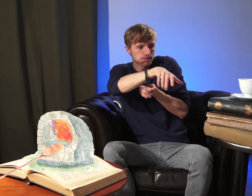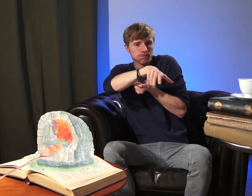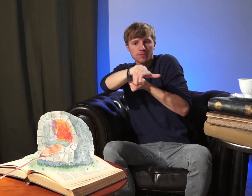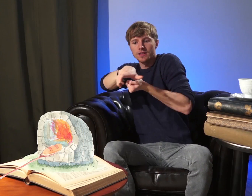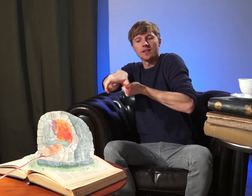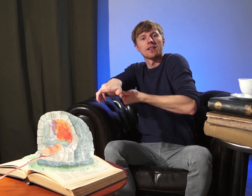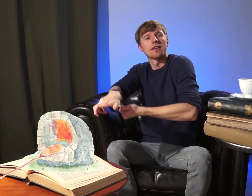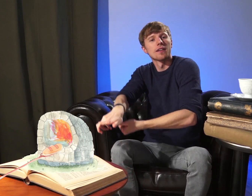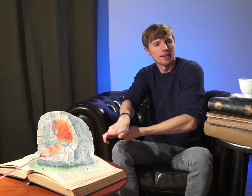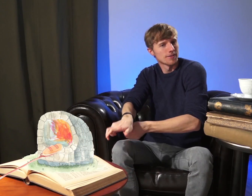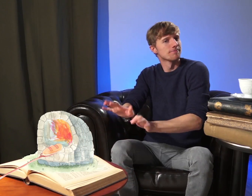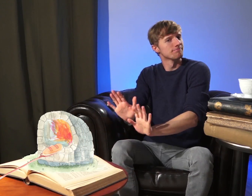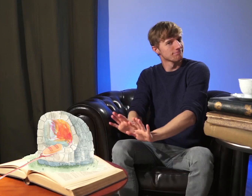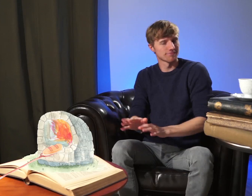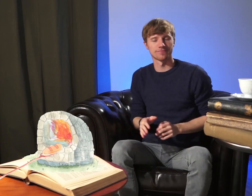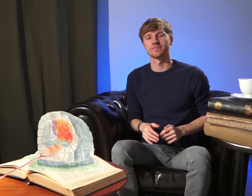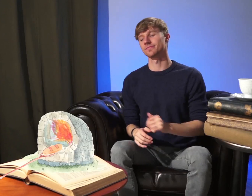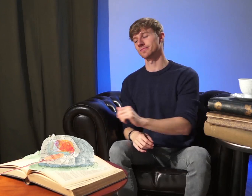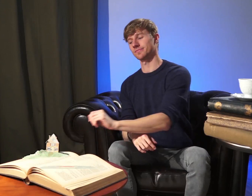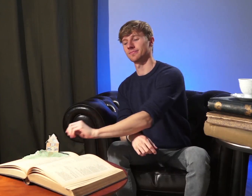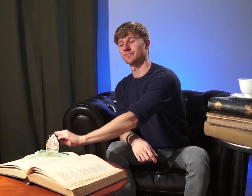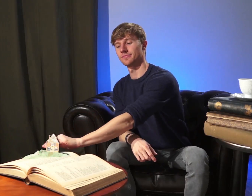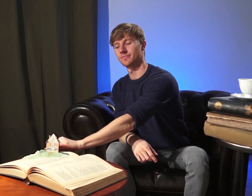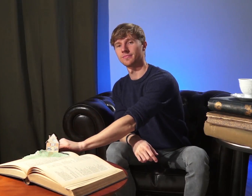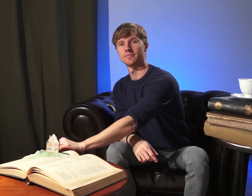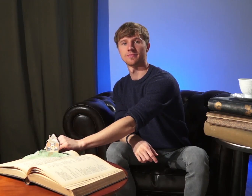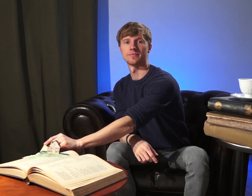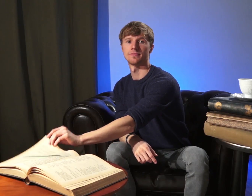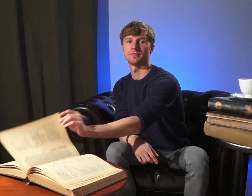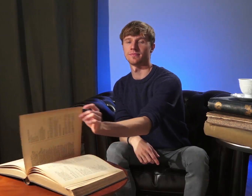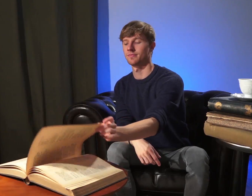and pulled the bread out.